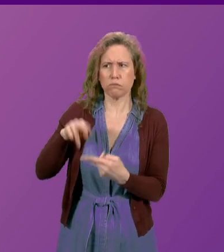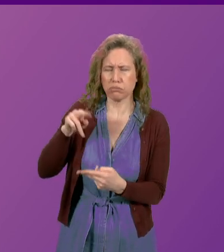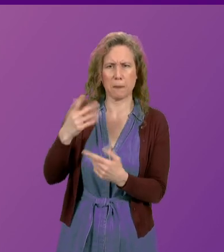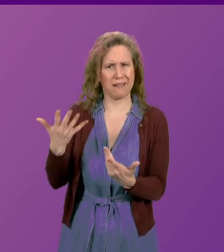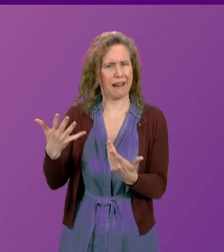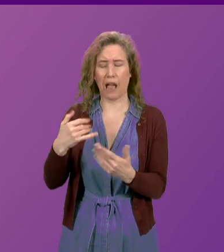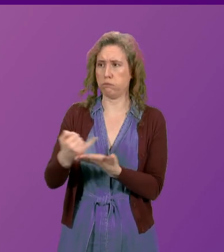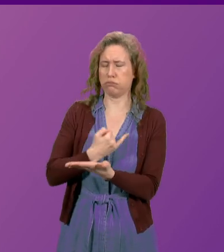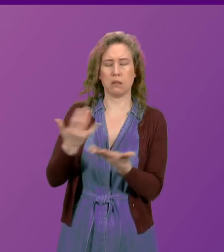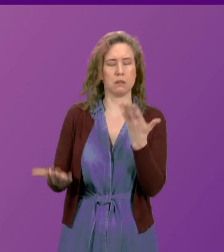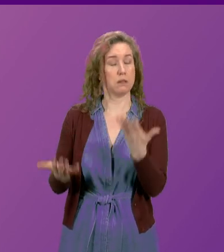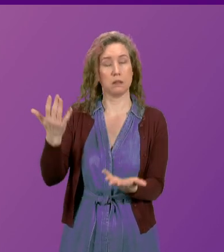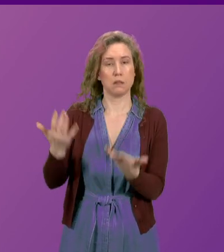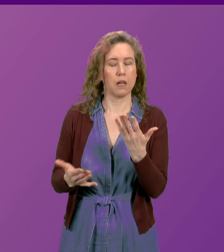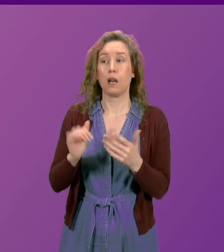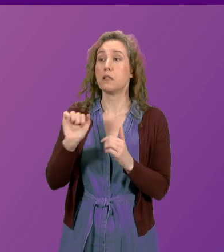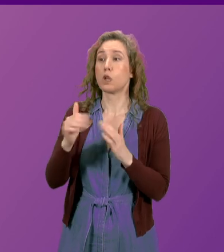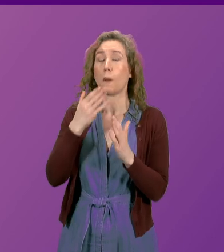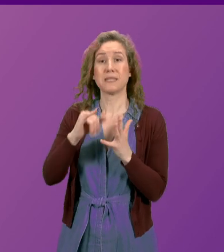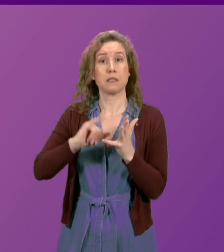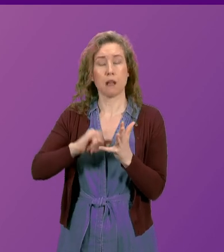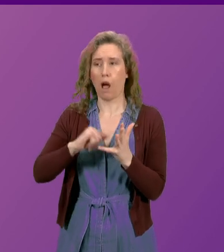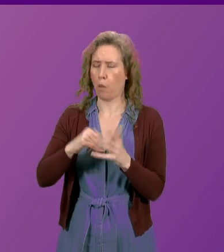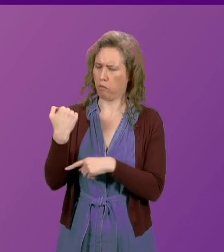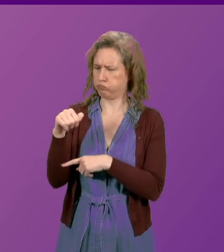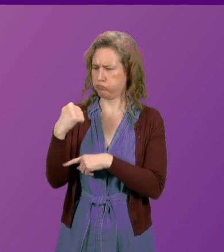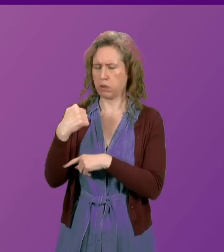said on Tuesday, he wants to cut the money that is available to the public finances. Mr Sarwar is shaking his head at me. Members.